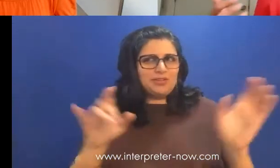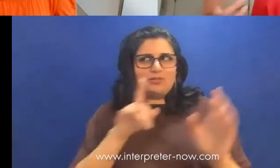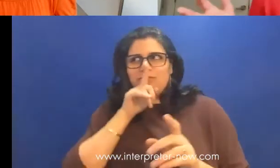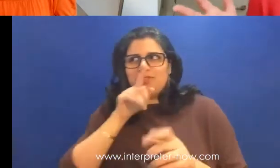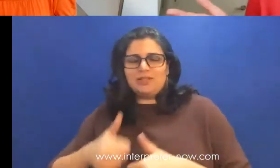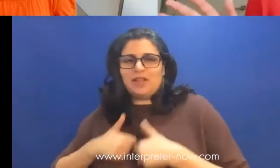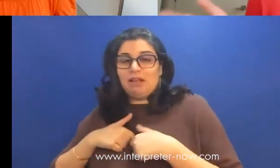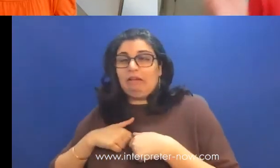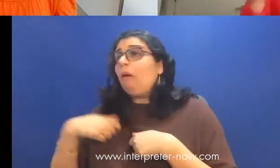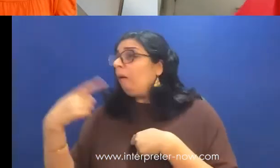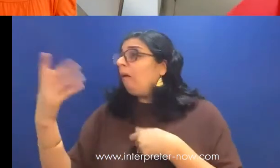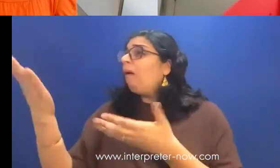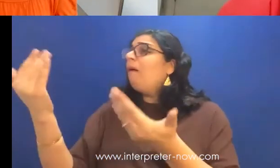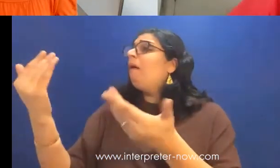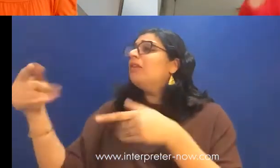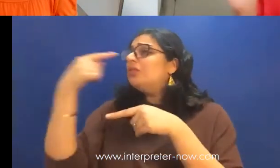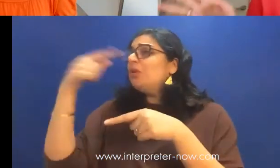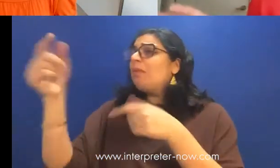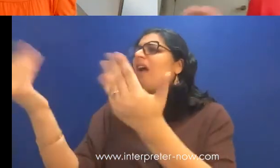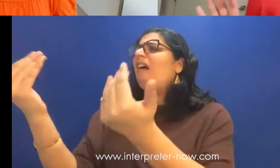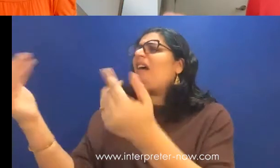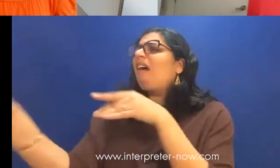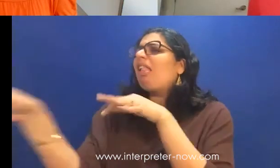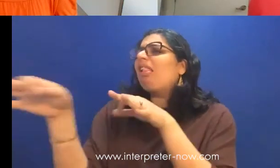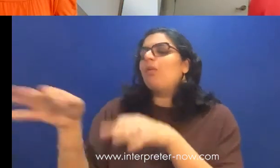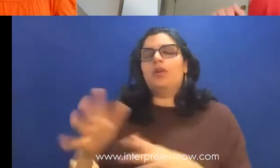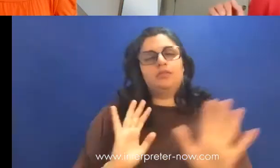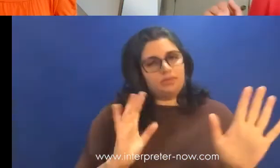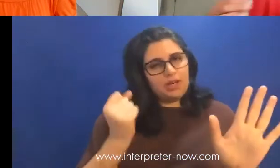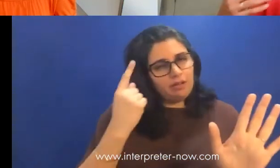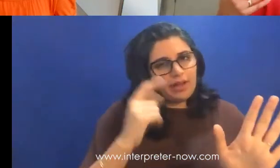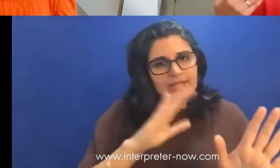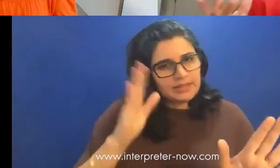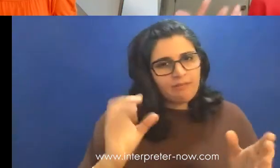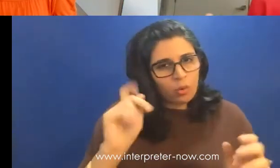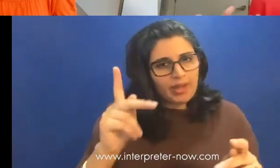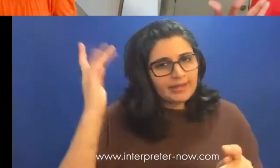I don't think it's okay to touch anyone's hair, for the record, but it kind of gave